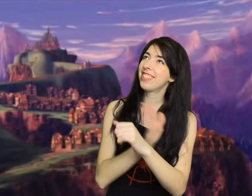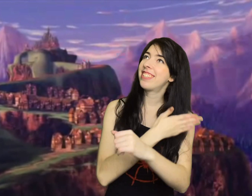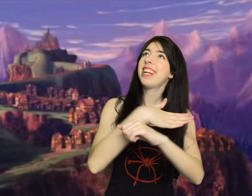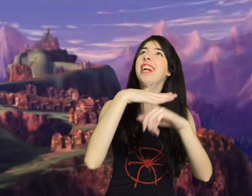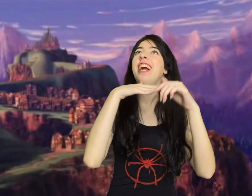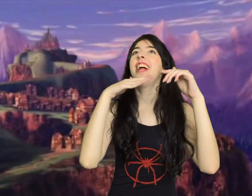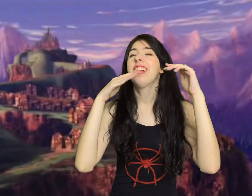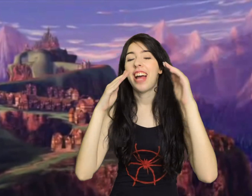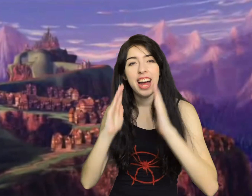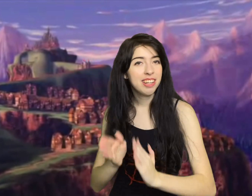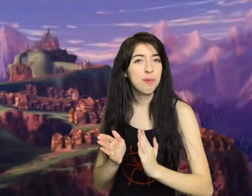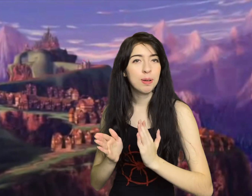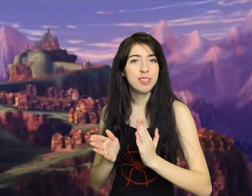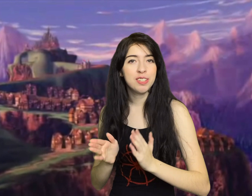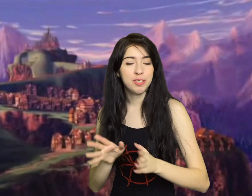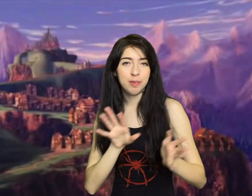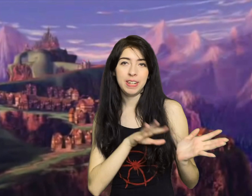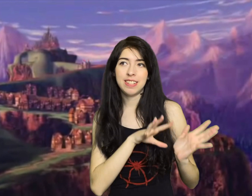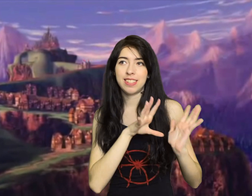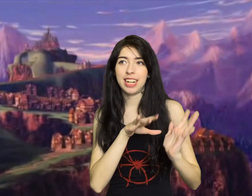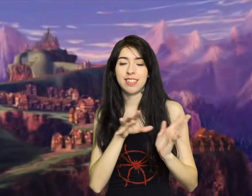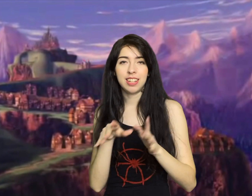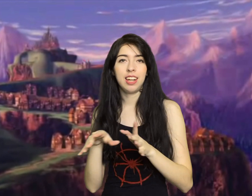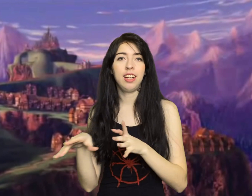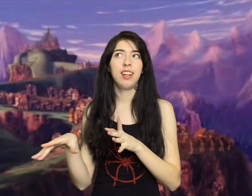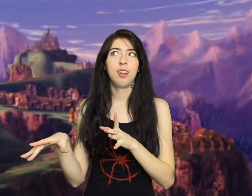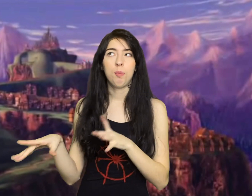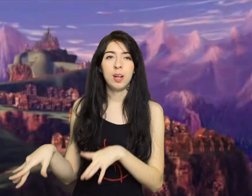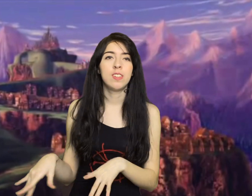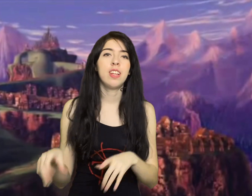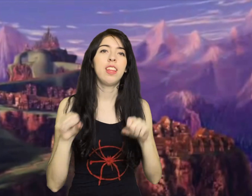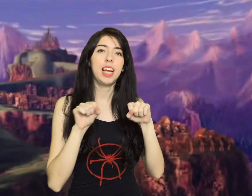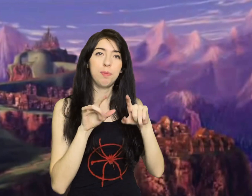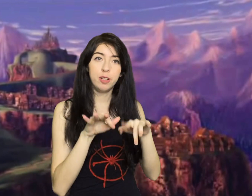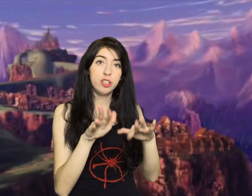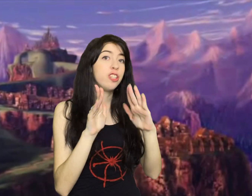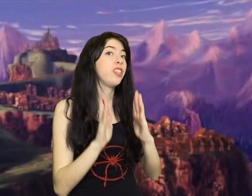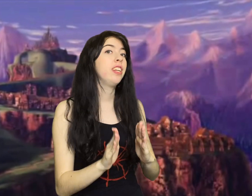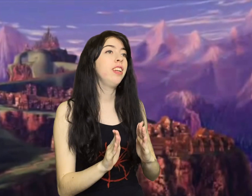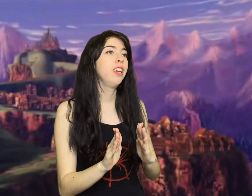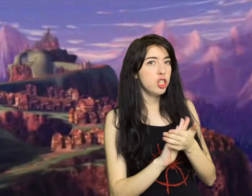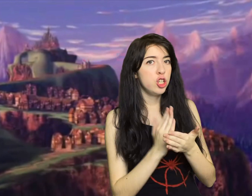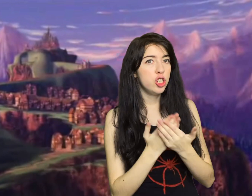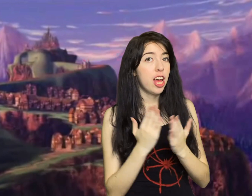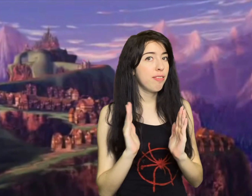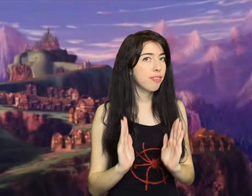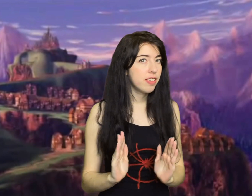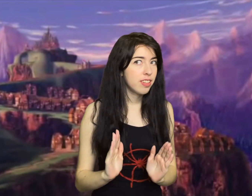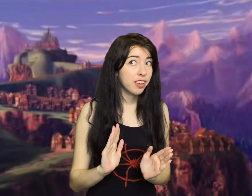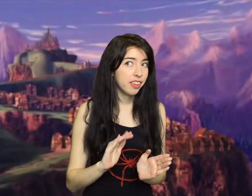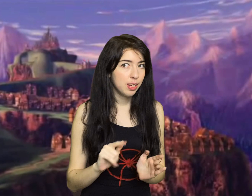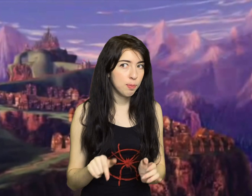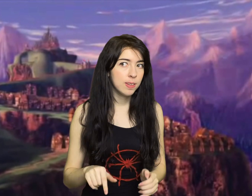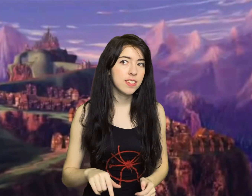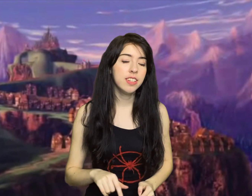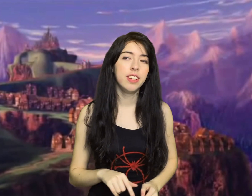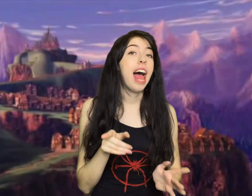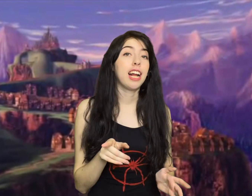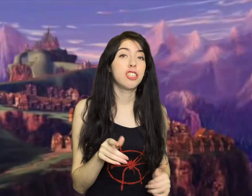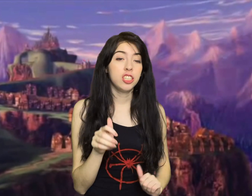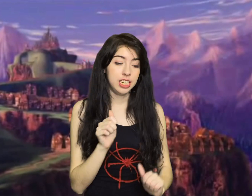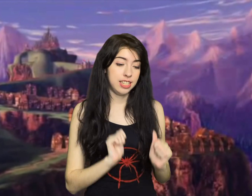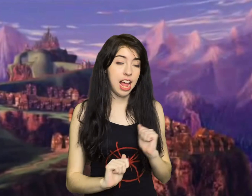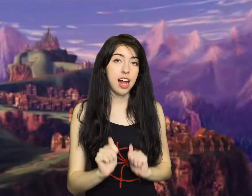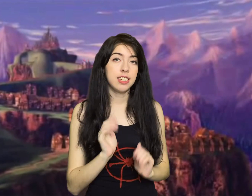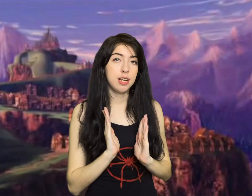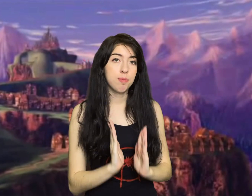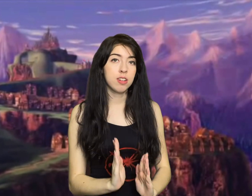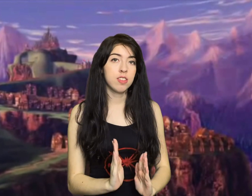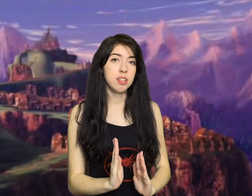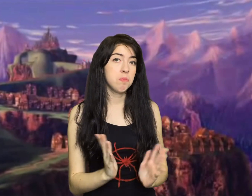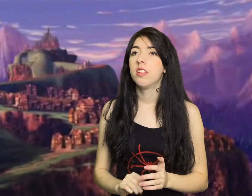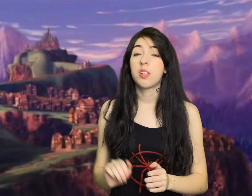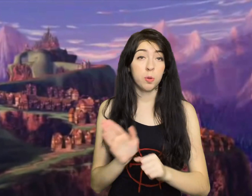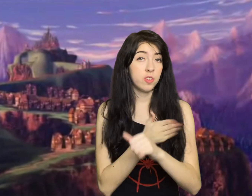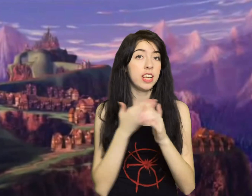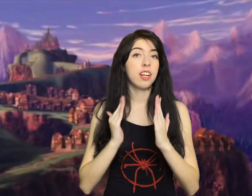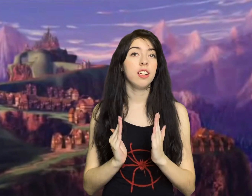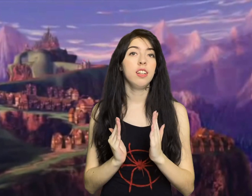and SING adding the PERSON to it means it's like a 'singing person' like MAGICIAN. CHEF is a COOKING-PERSON. ACTOR is ACTING-PERSON. so SINGER